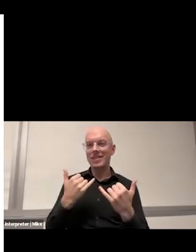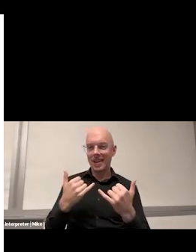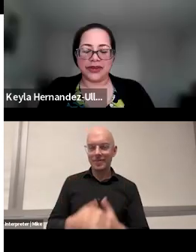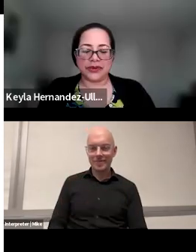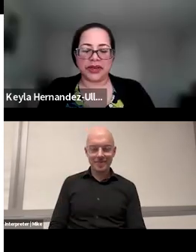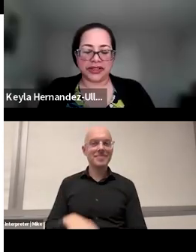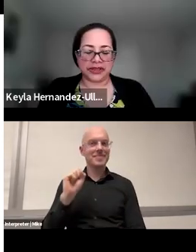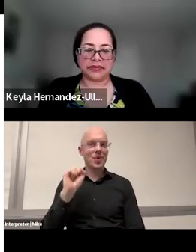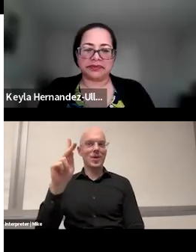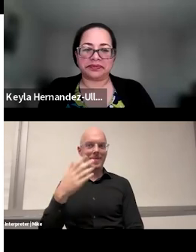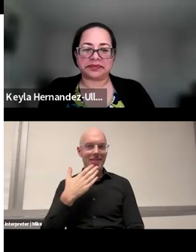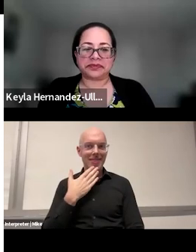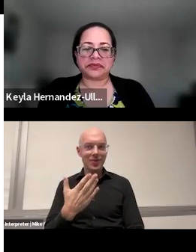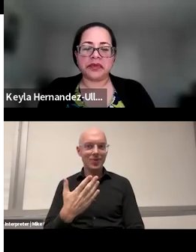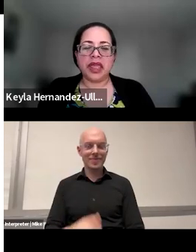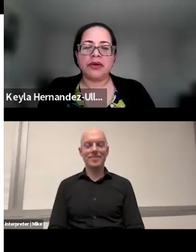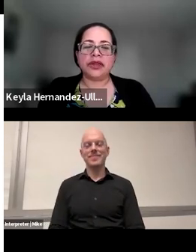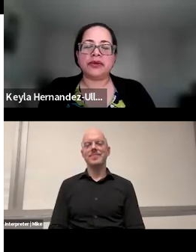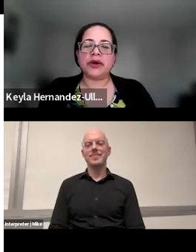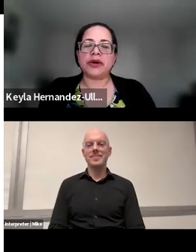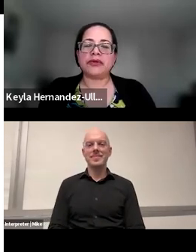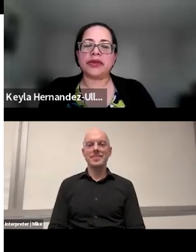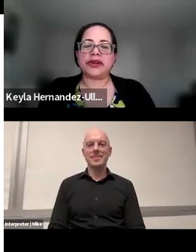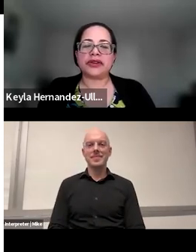FCC Outreach: No, not at this time. Keyla Hernandez-Ulloa: Great. Thank you so much.